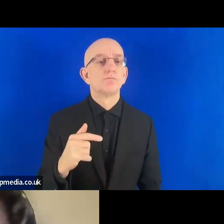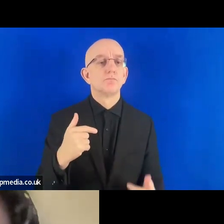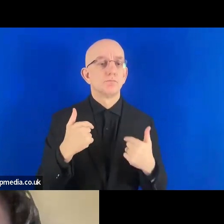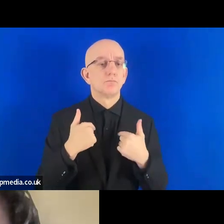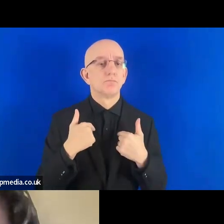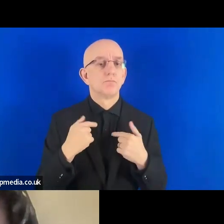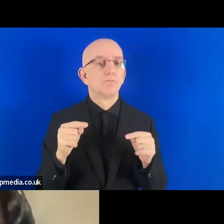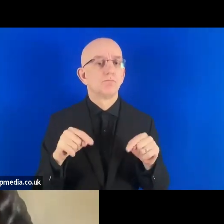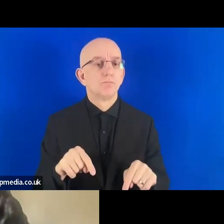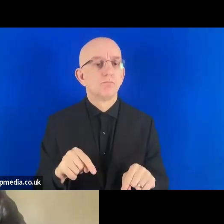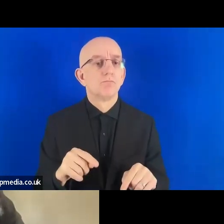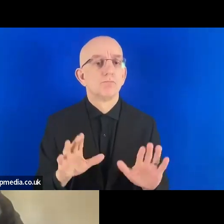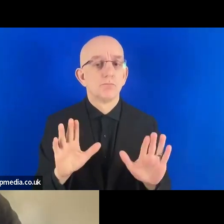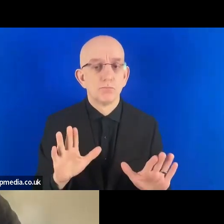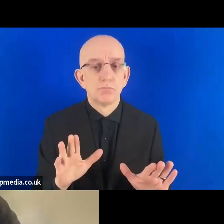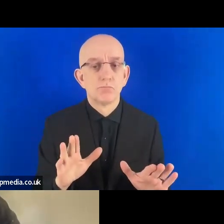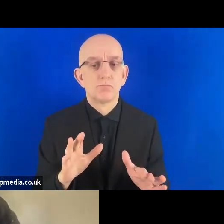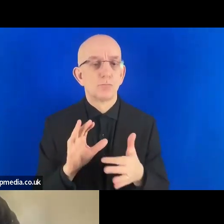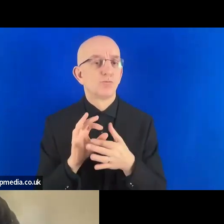journey.